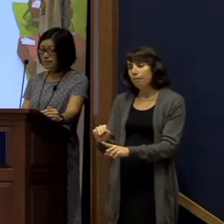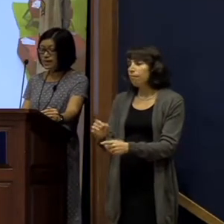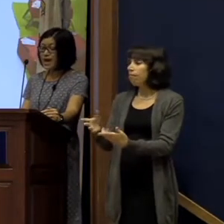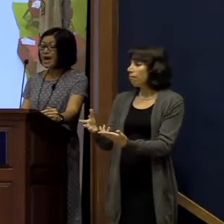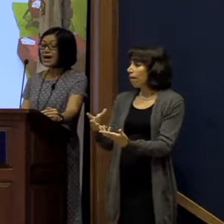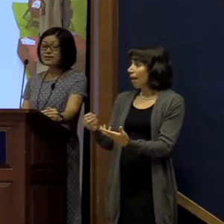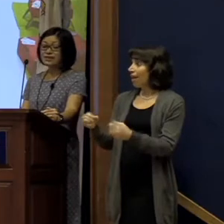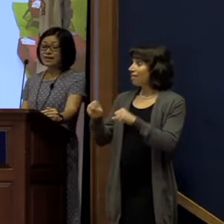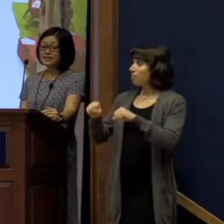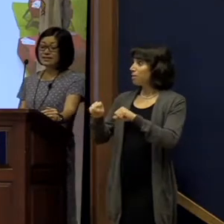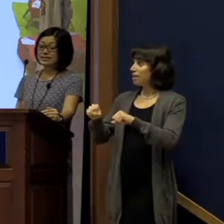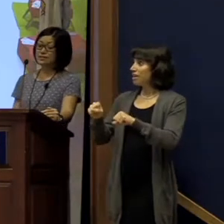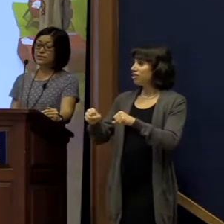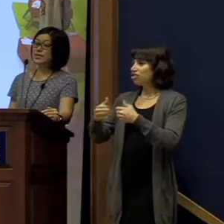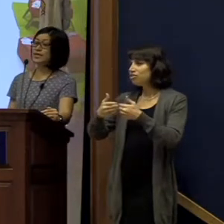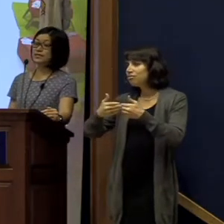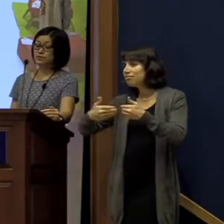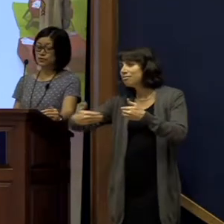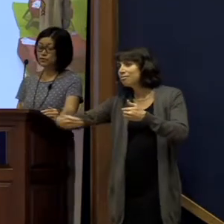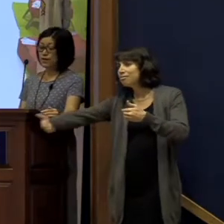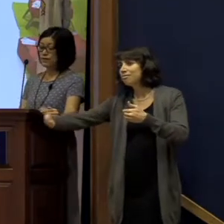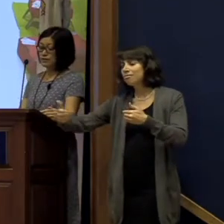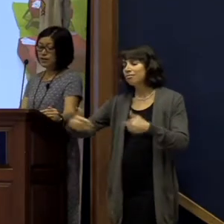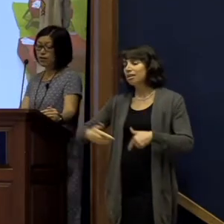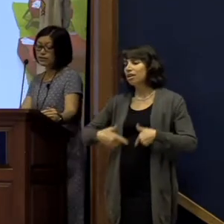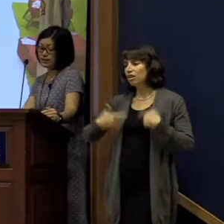How size is communicated to youth varies by context?